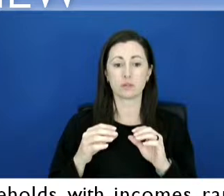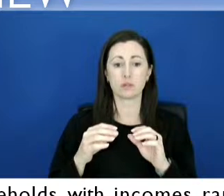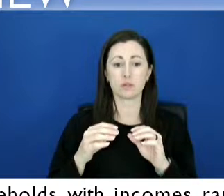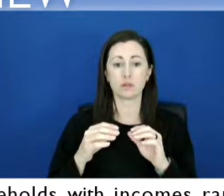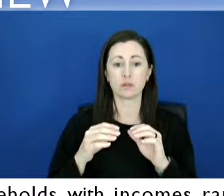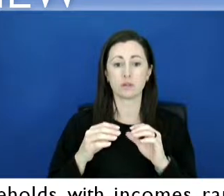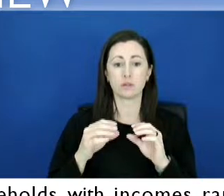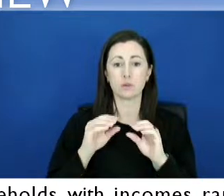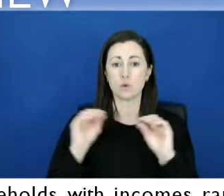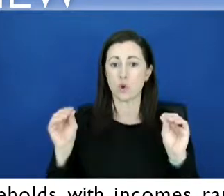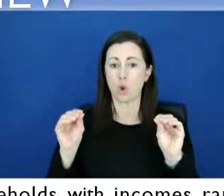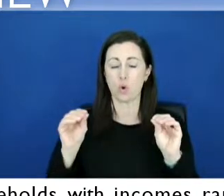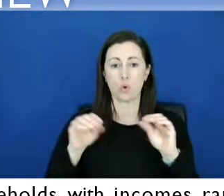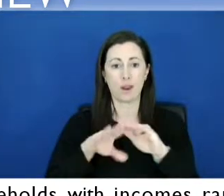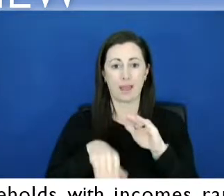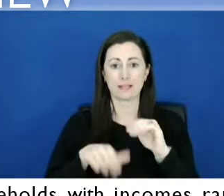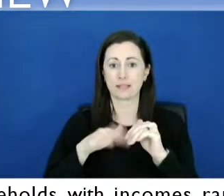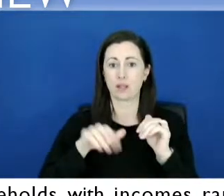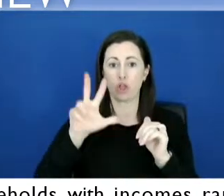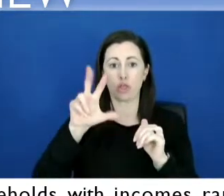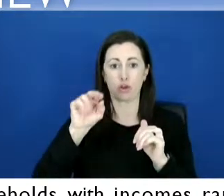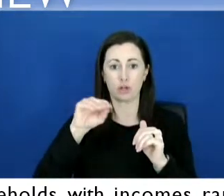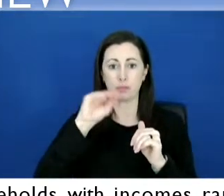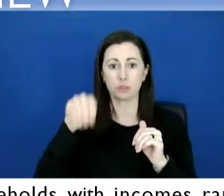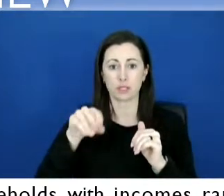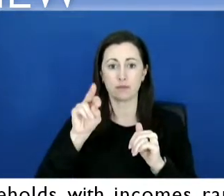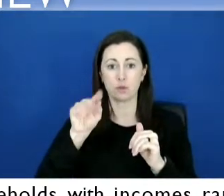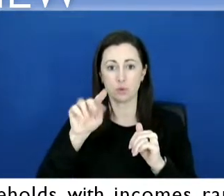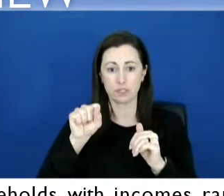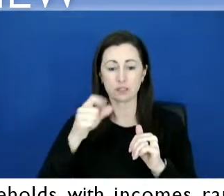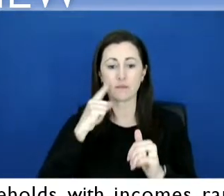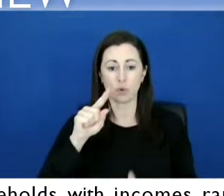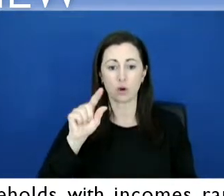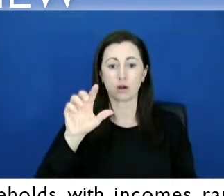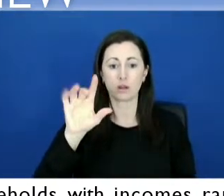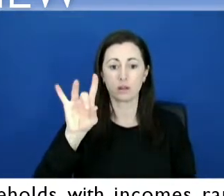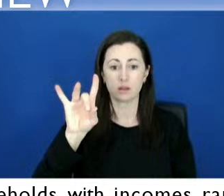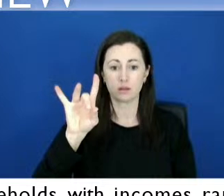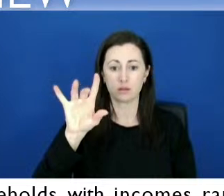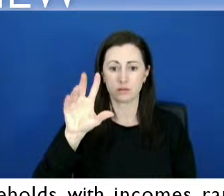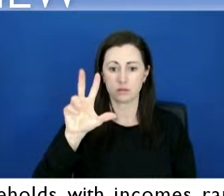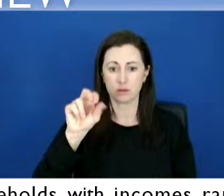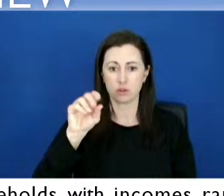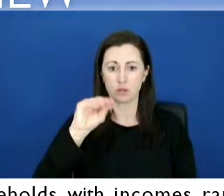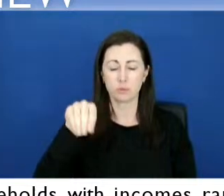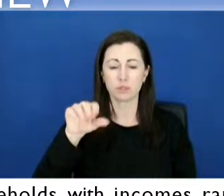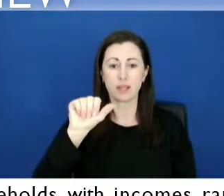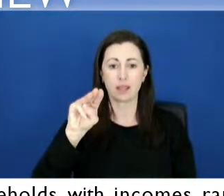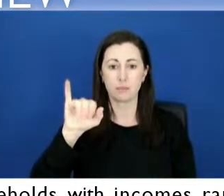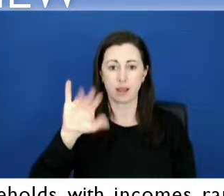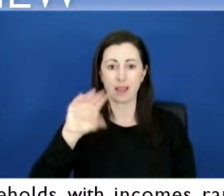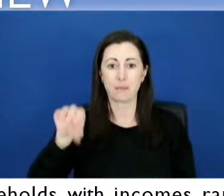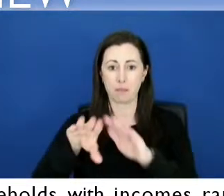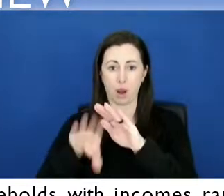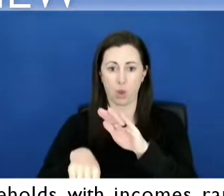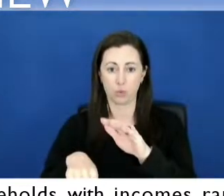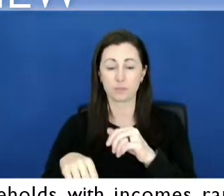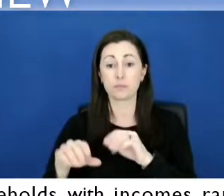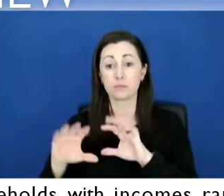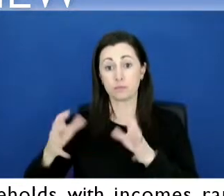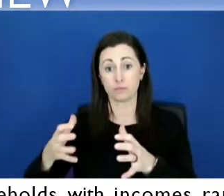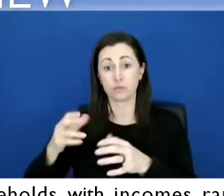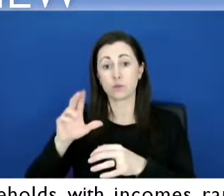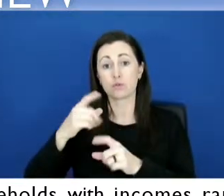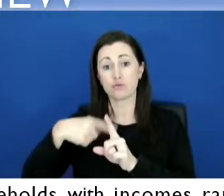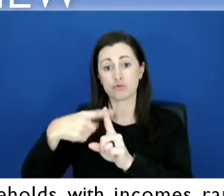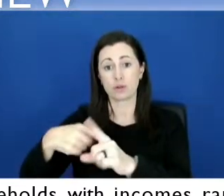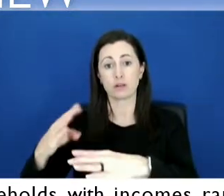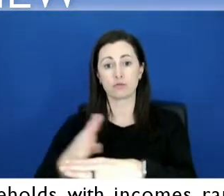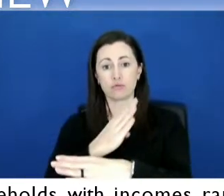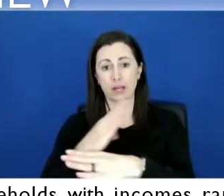COMMUNITY HAS NO LESS THAN 30%